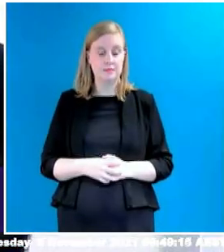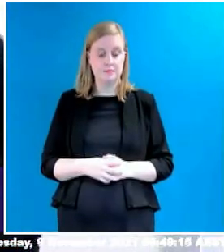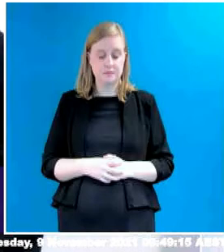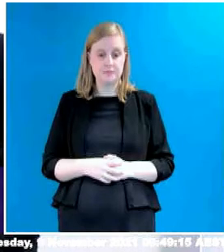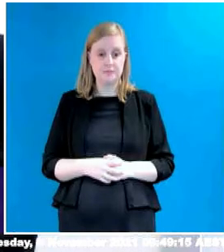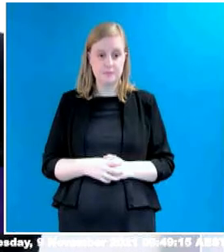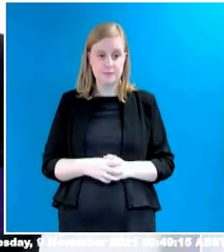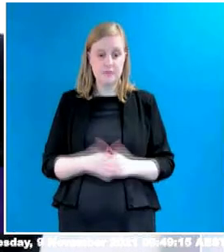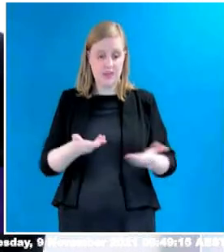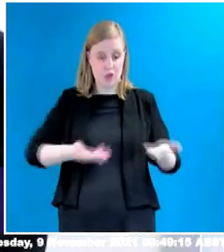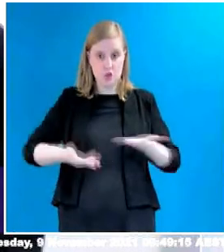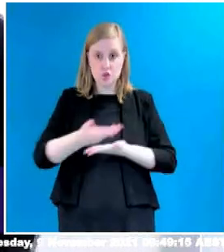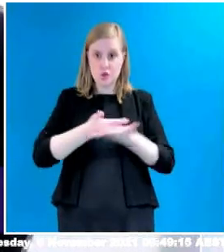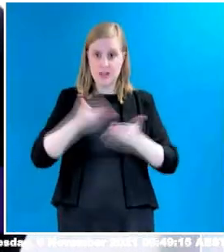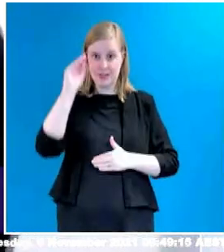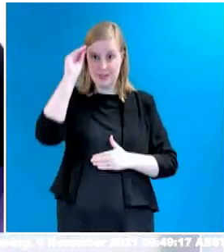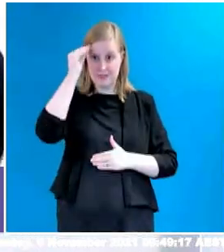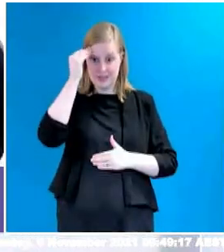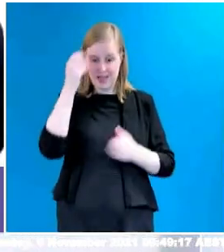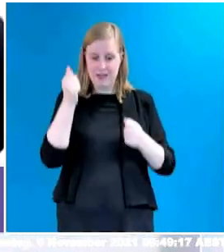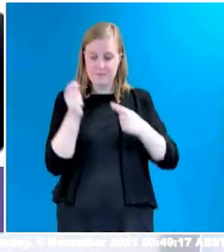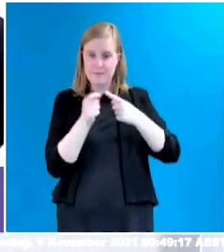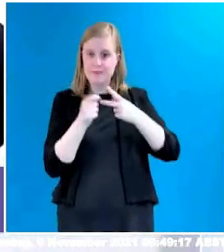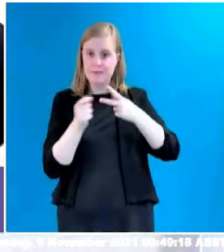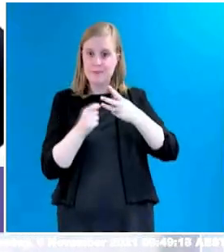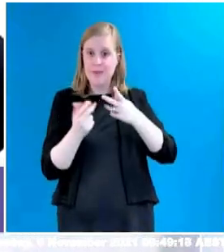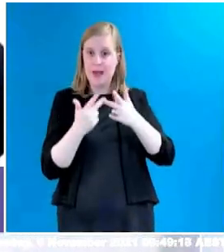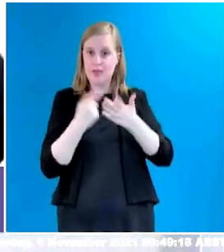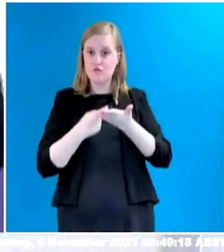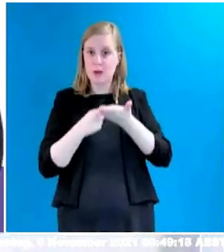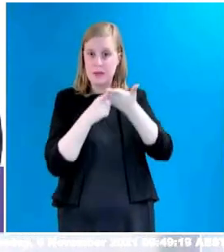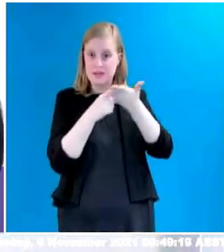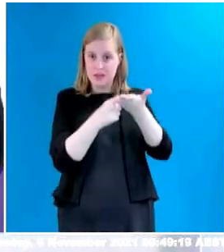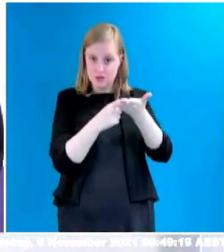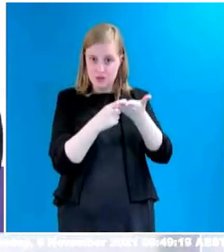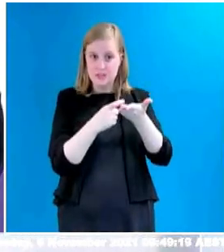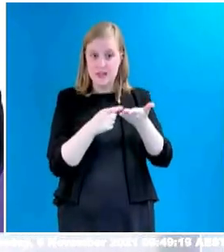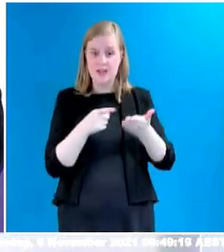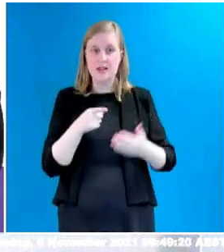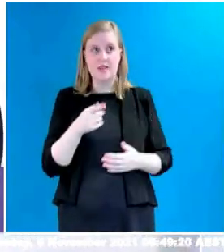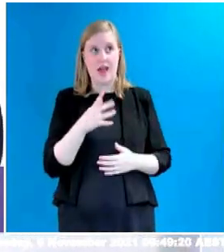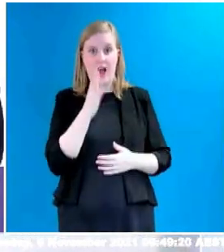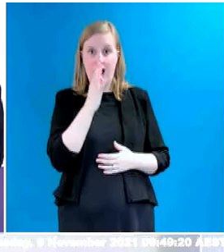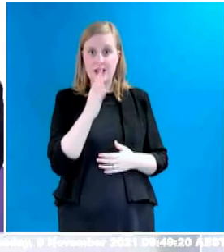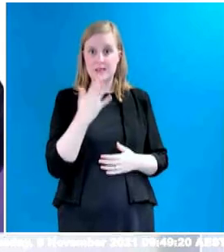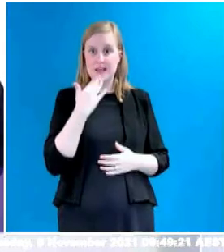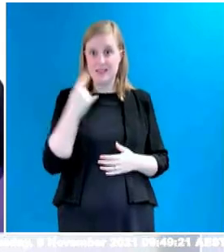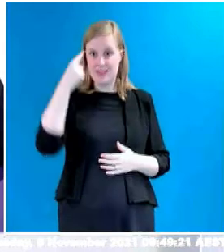consultative committee was to think about the nature of an effective remedy.